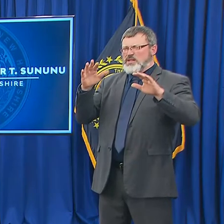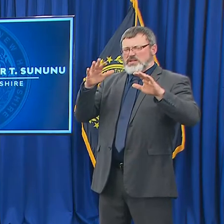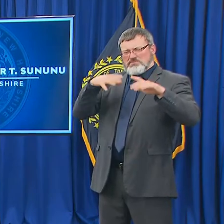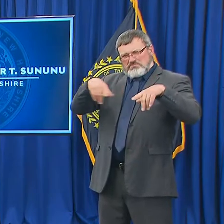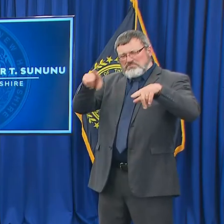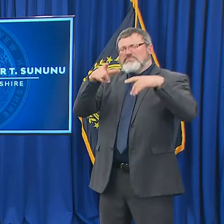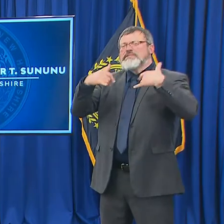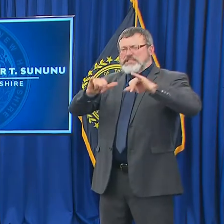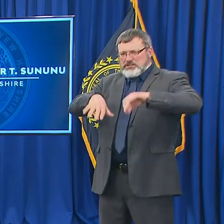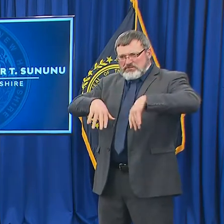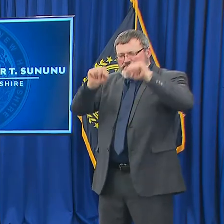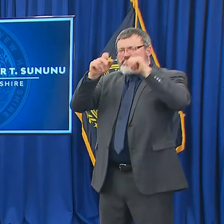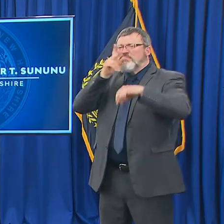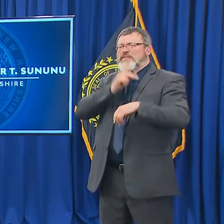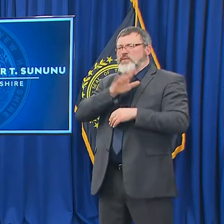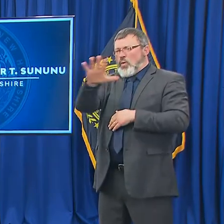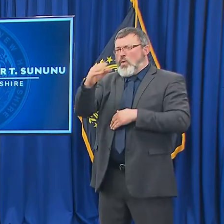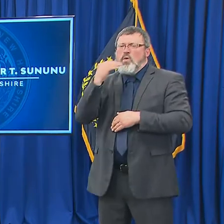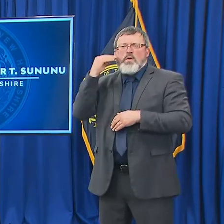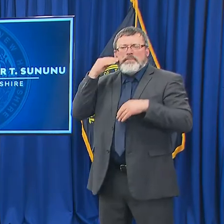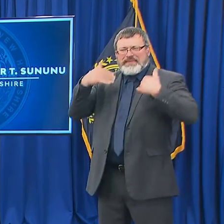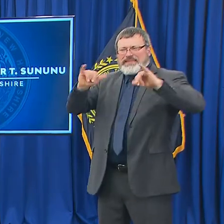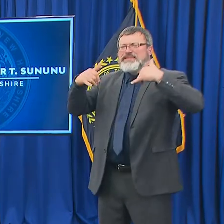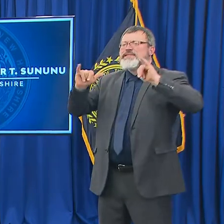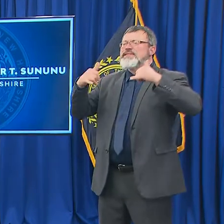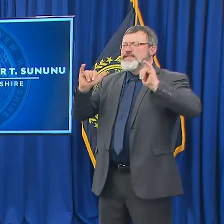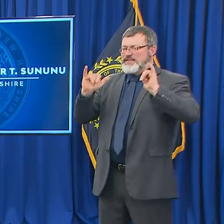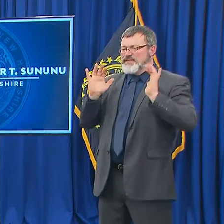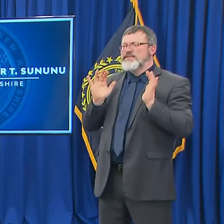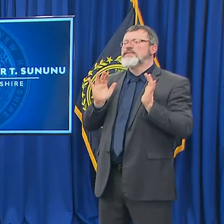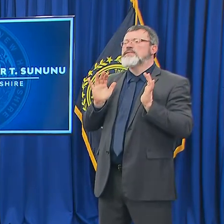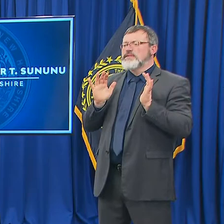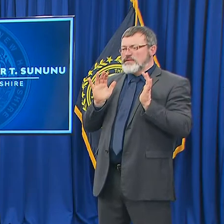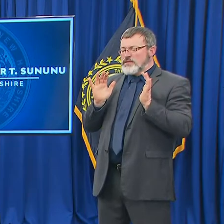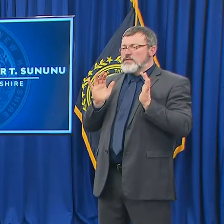for you, your family, your business, your kids going to school, whatever it might be.